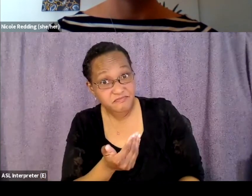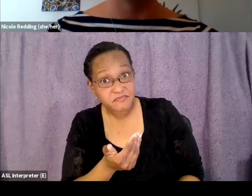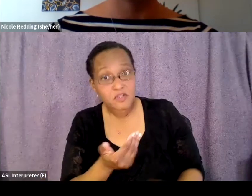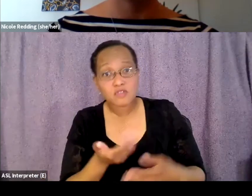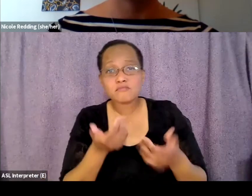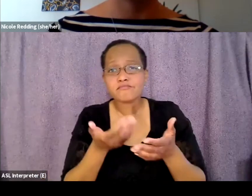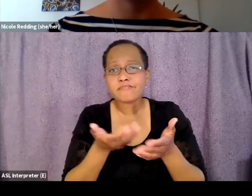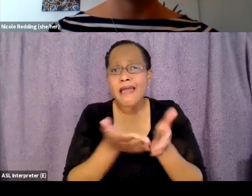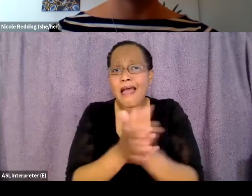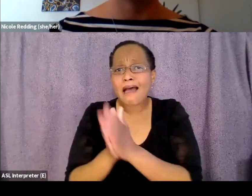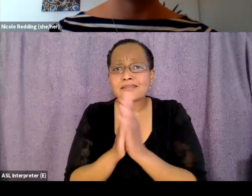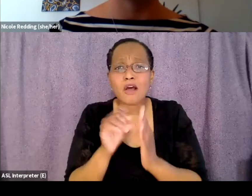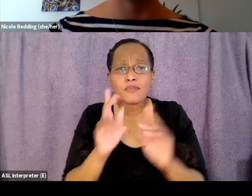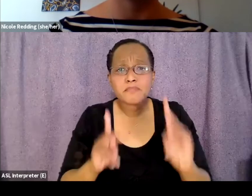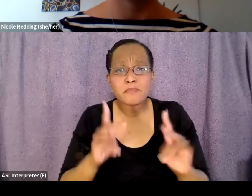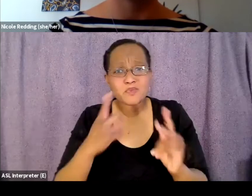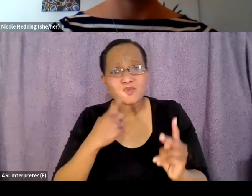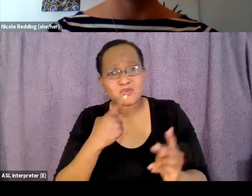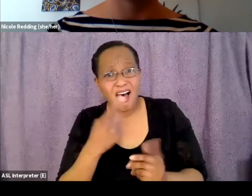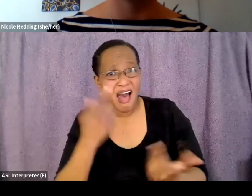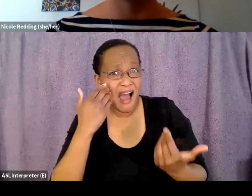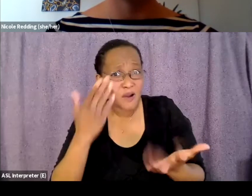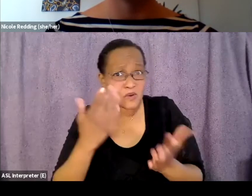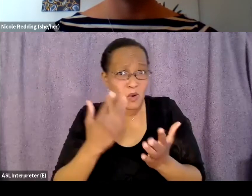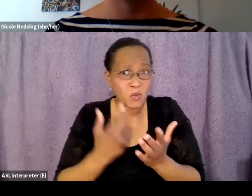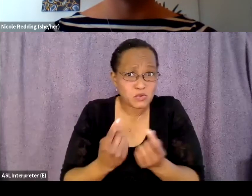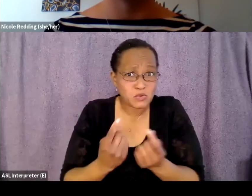to say I don't know what to do, or how to fix this, but I know it's wrong helps.